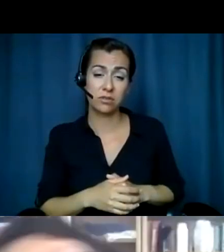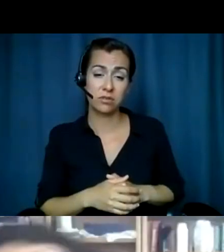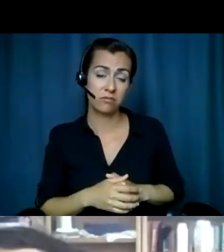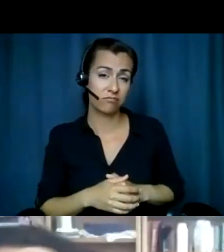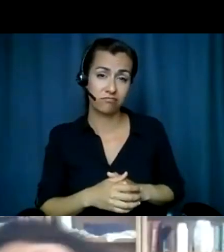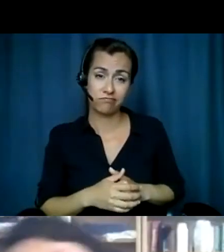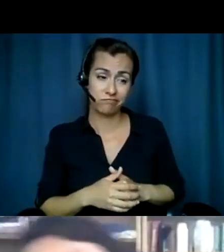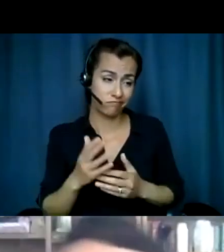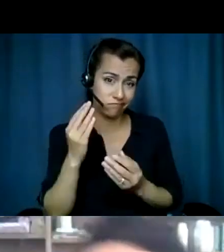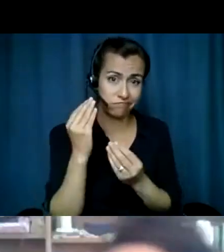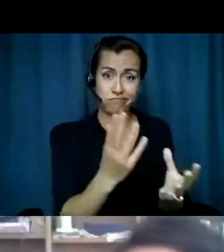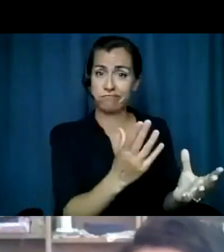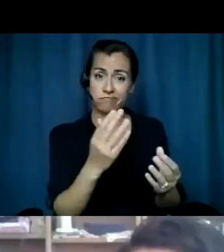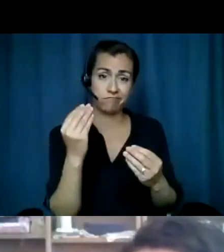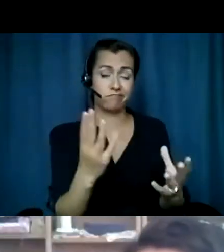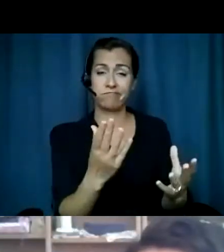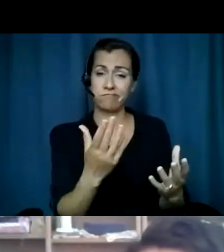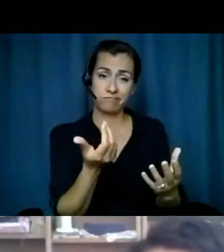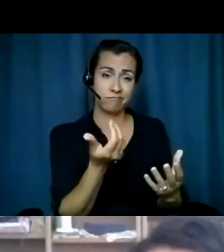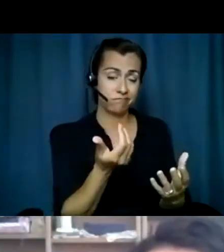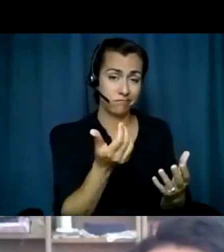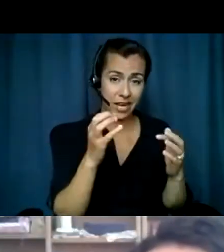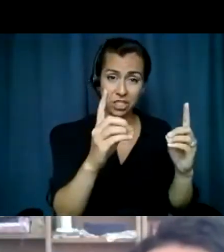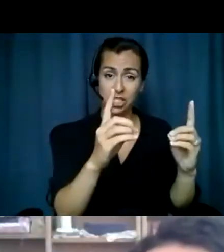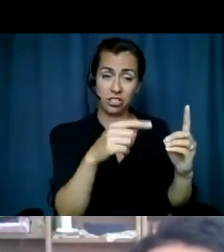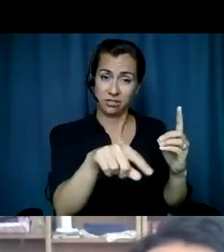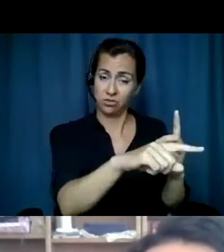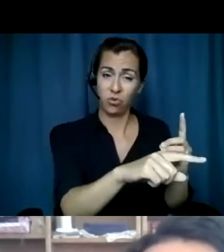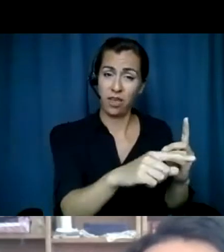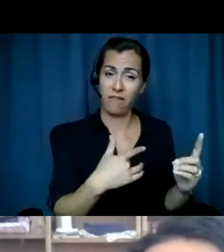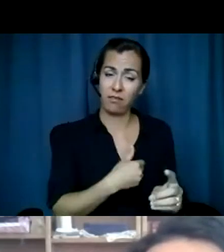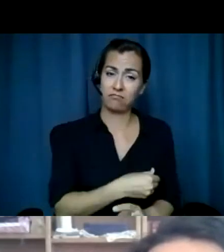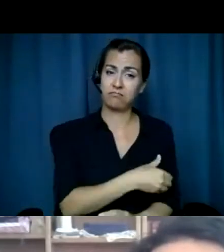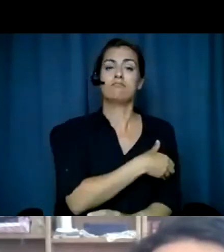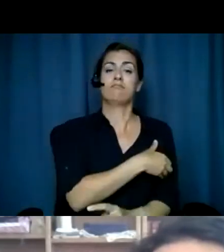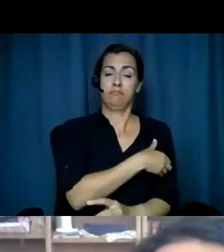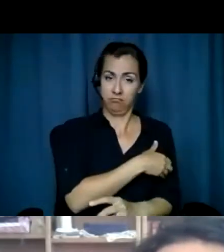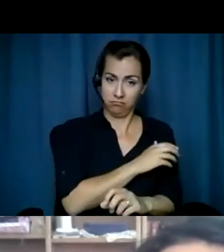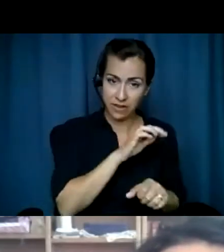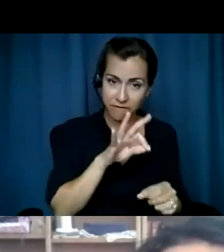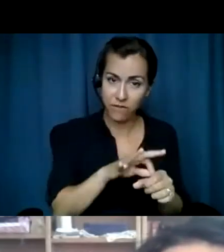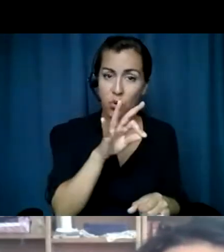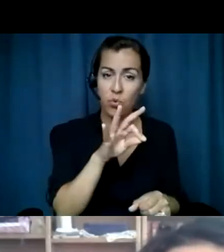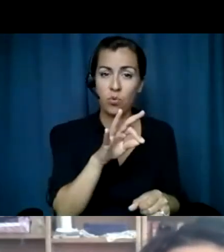or strongly disagree. The second question is- overall